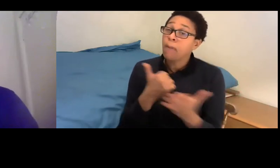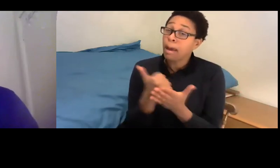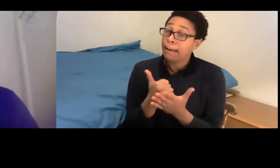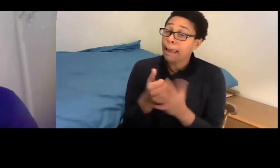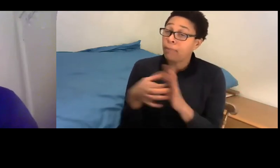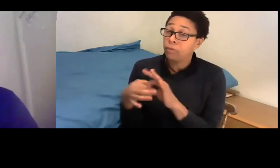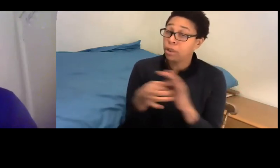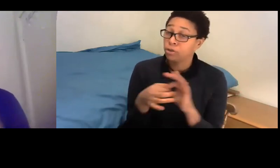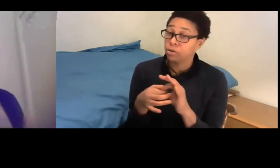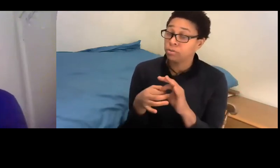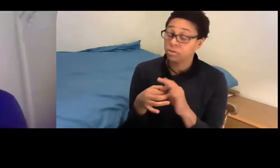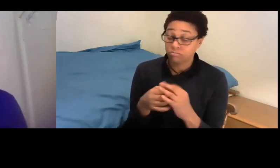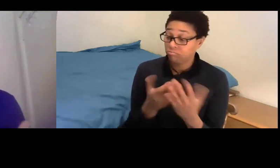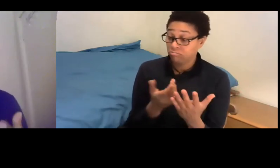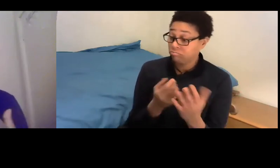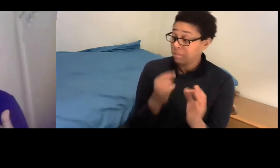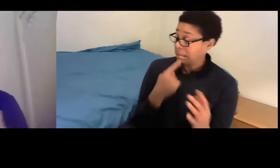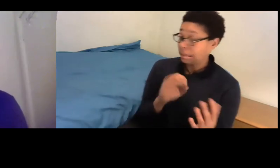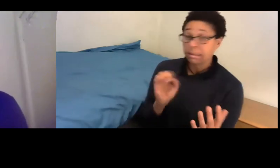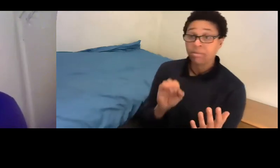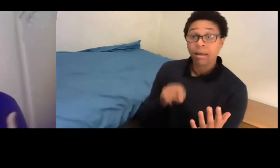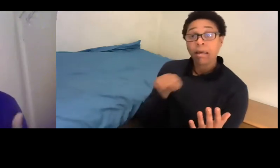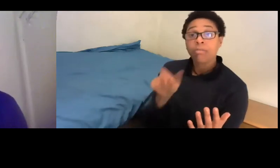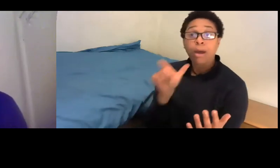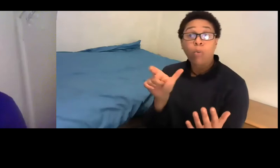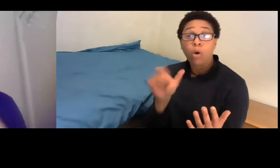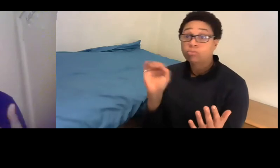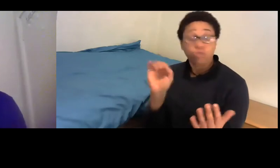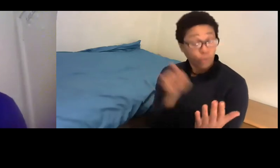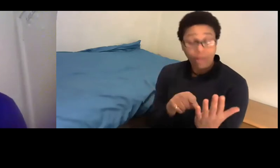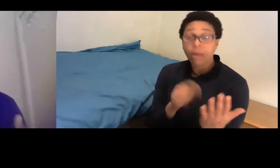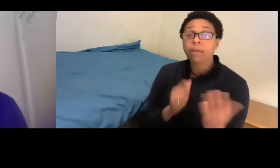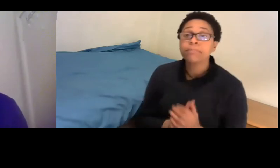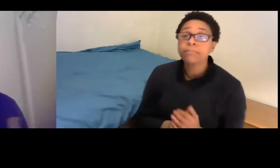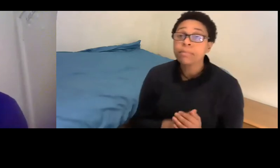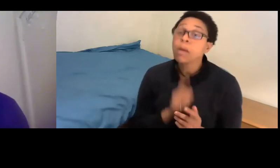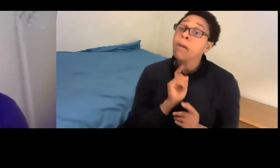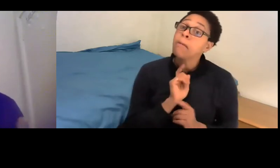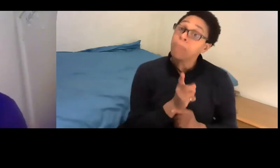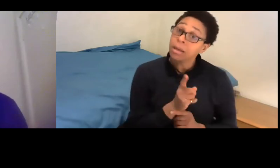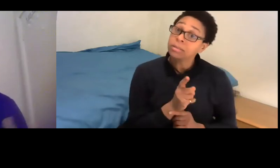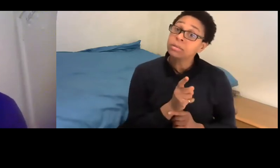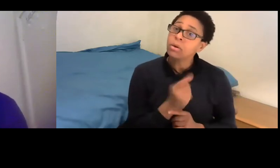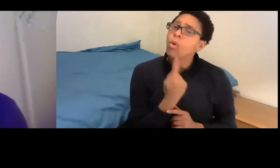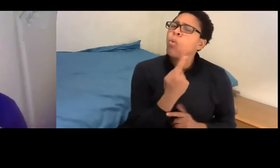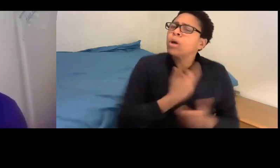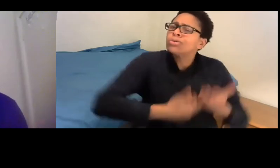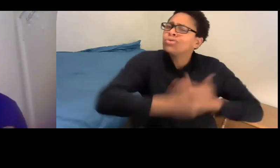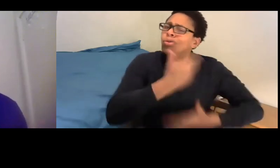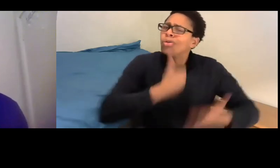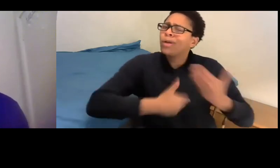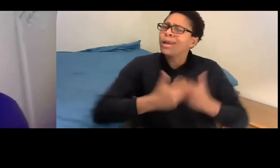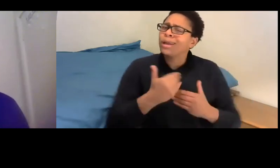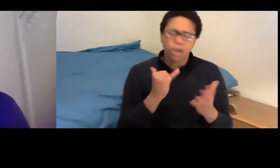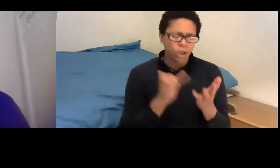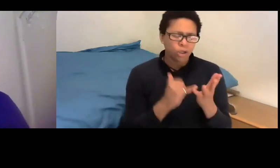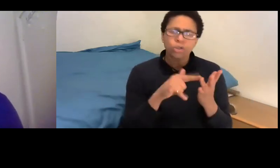Uhm, it's very much a reiteration of the story of Sodom and Gomorrah that we find in the Hebrew Scriptures. And